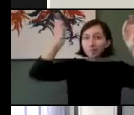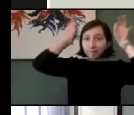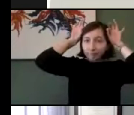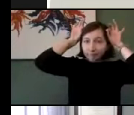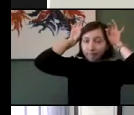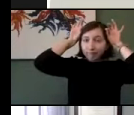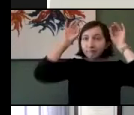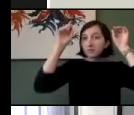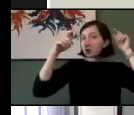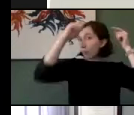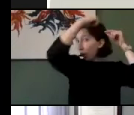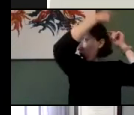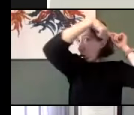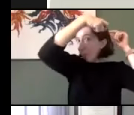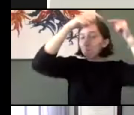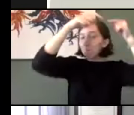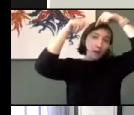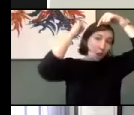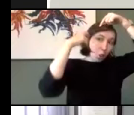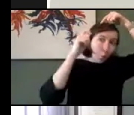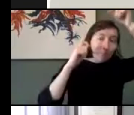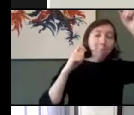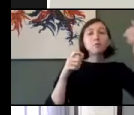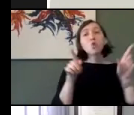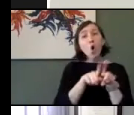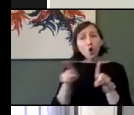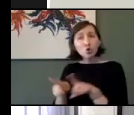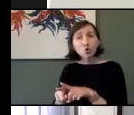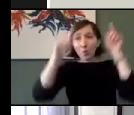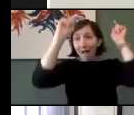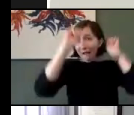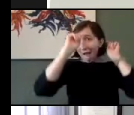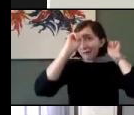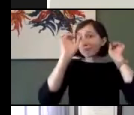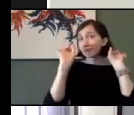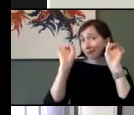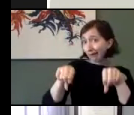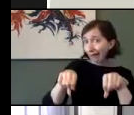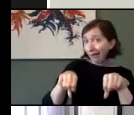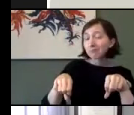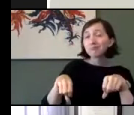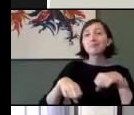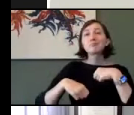where you can put the buttons and use that as the loop, and using ties instead of the elastic loops